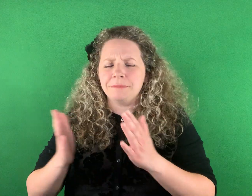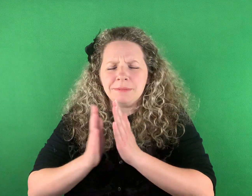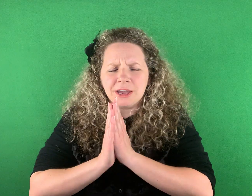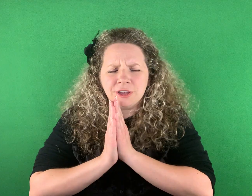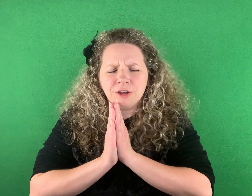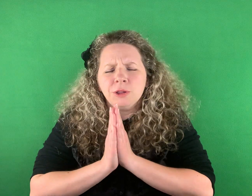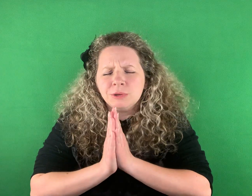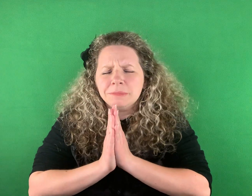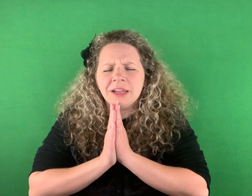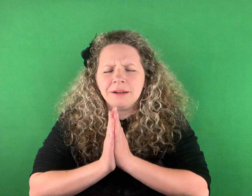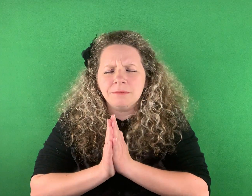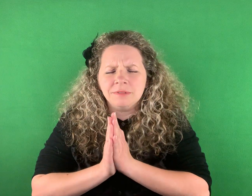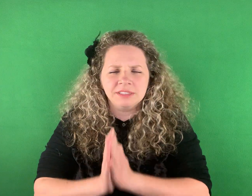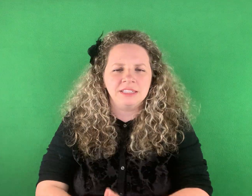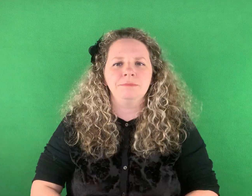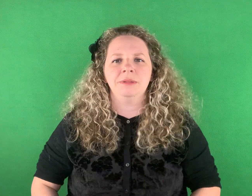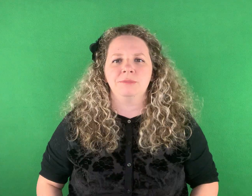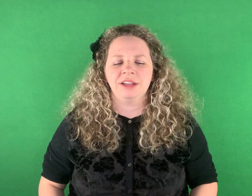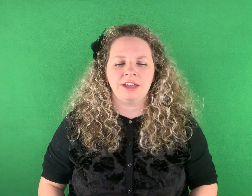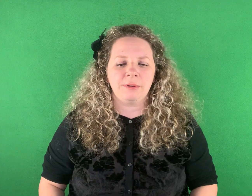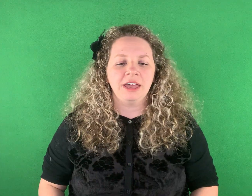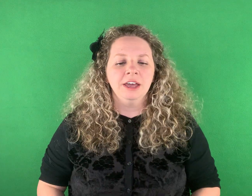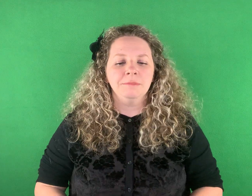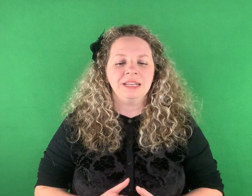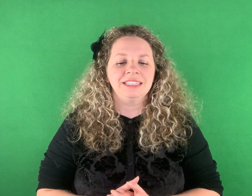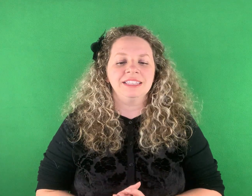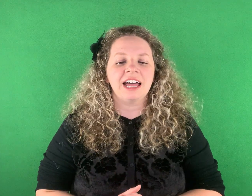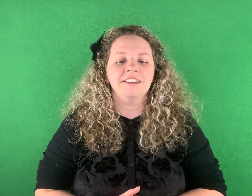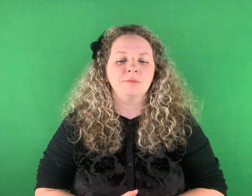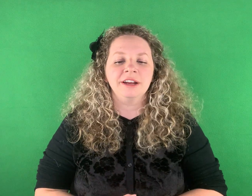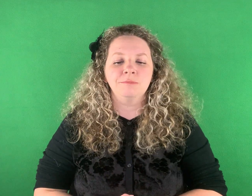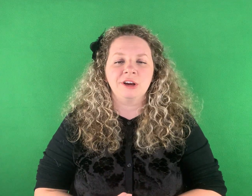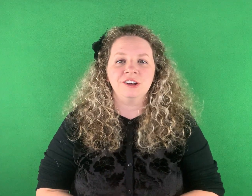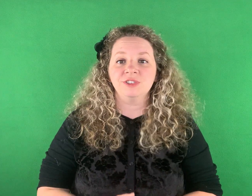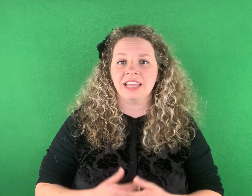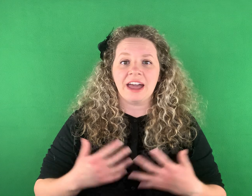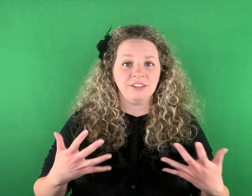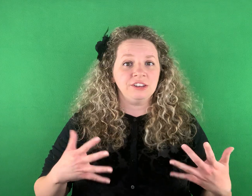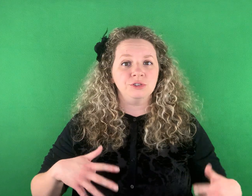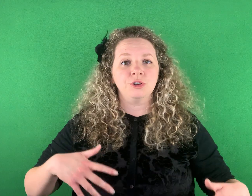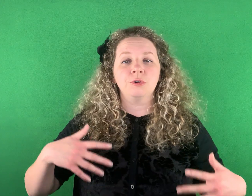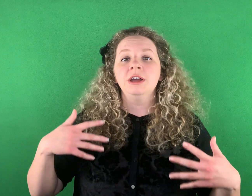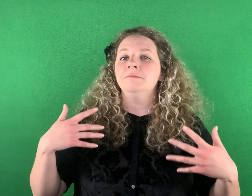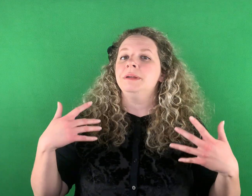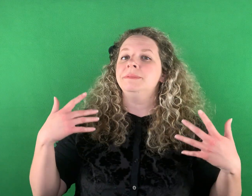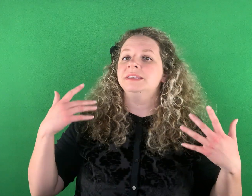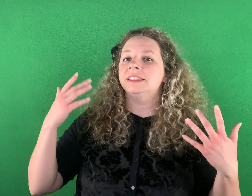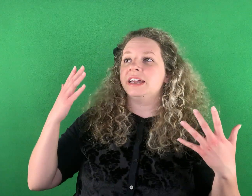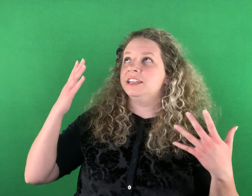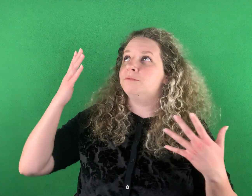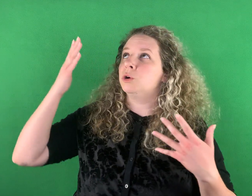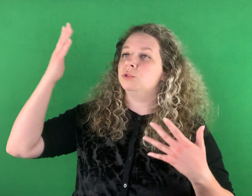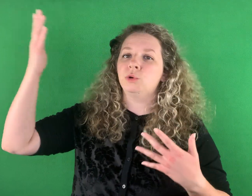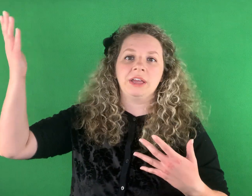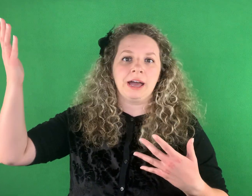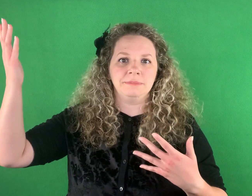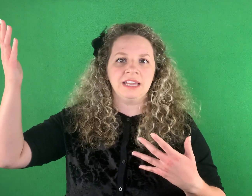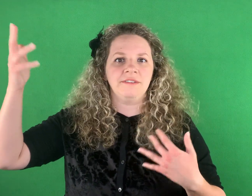Maybe I could close my eyes and be praying that way, but it says, “I prayed prayers to heaven,” so maybe the idea of more looking up to heaven